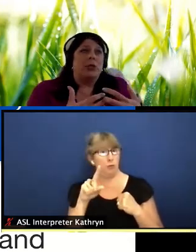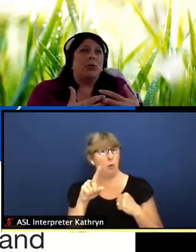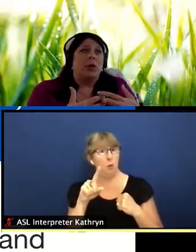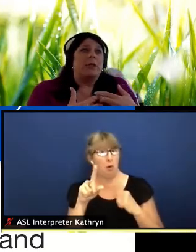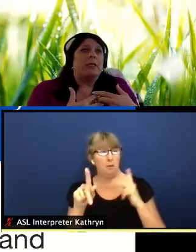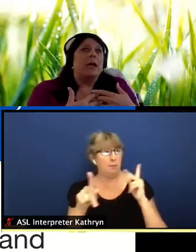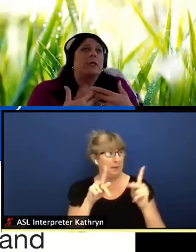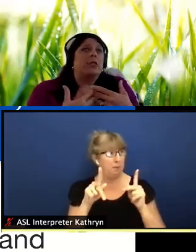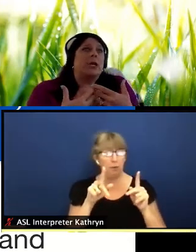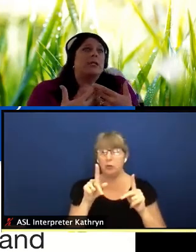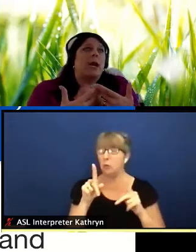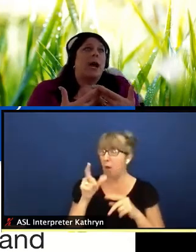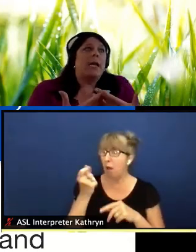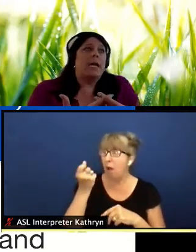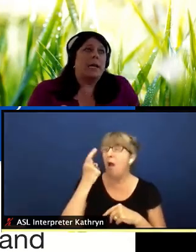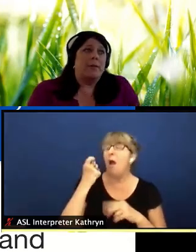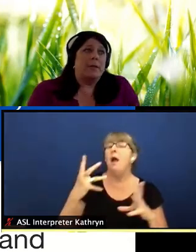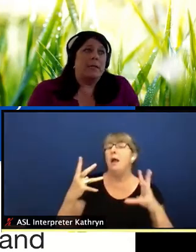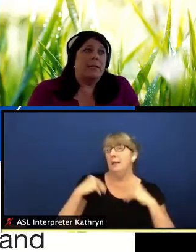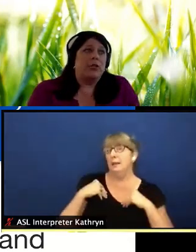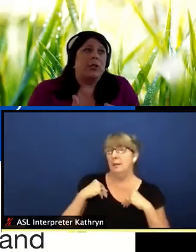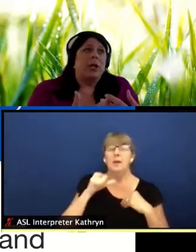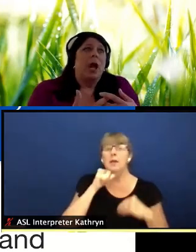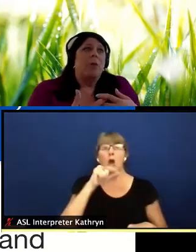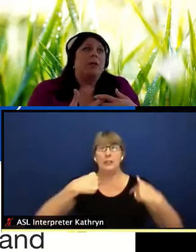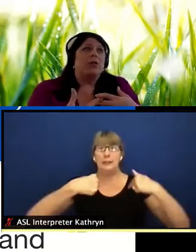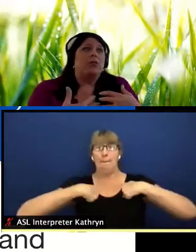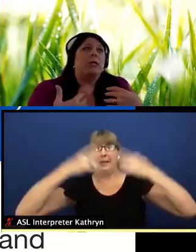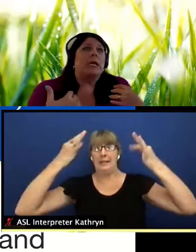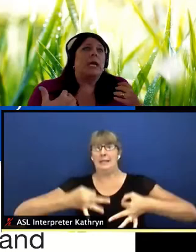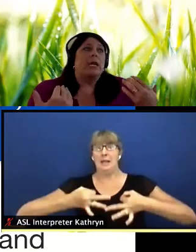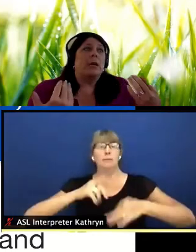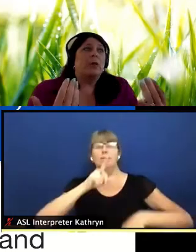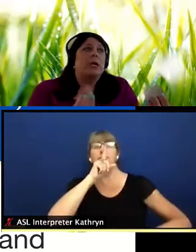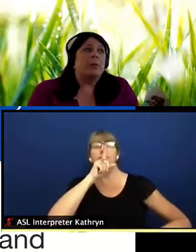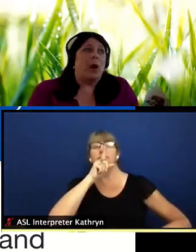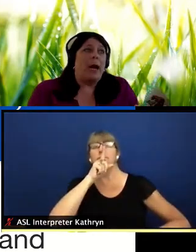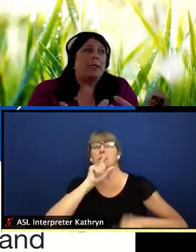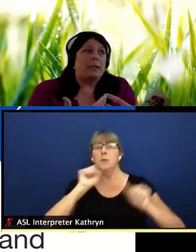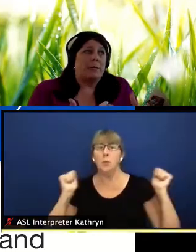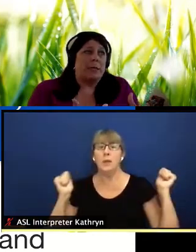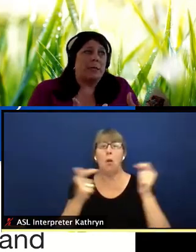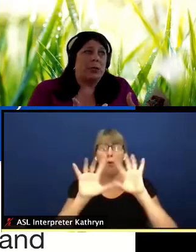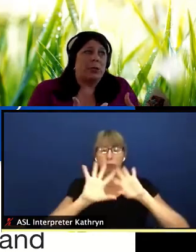to where it's not just, I give a decision, but it's really a community practice of a decision